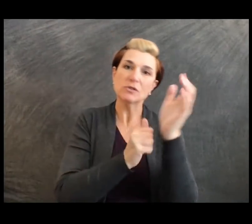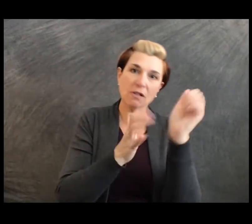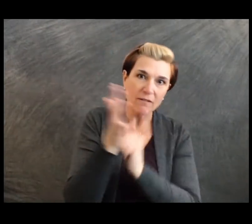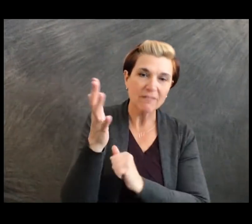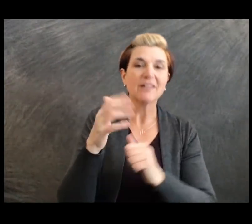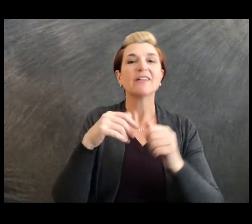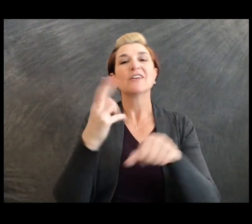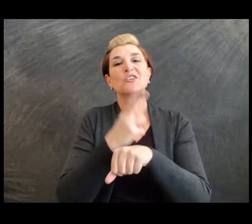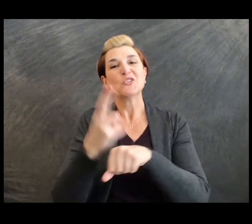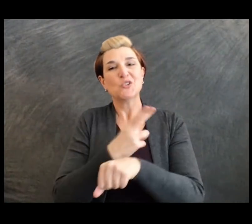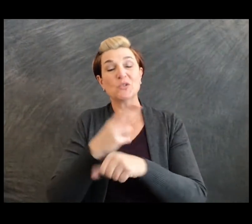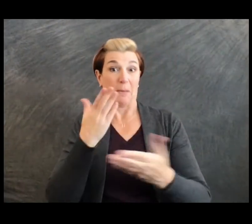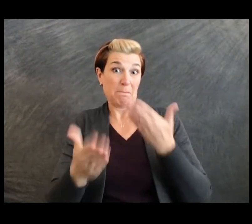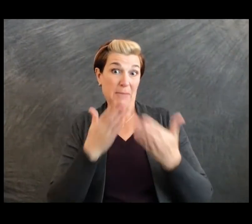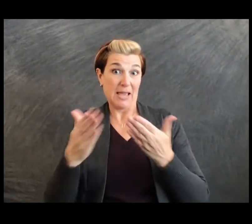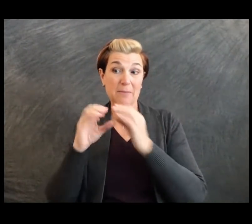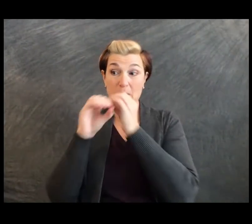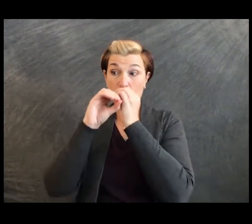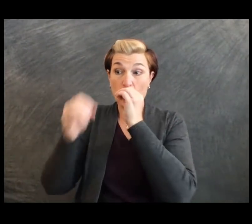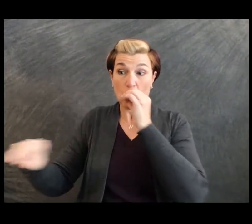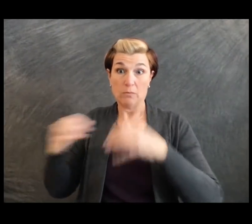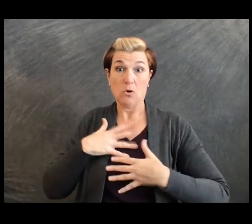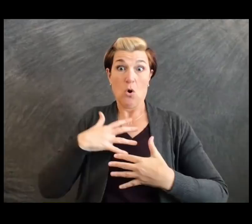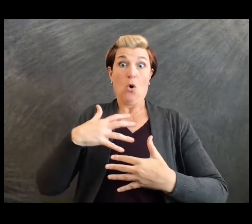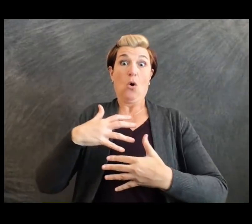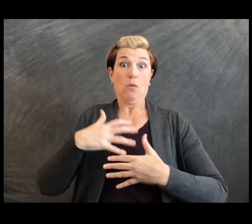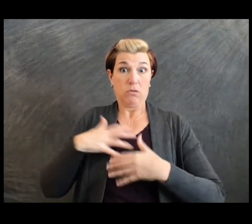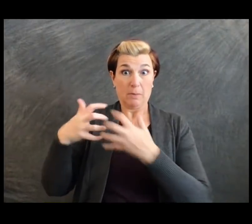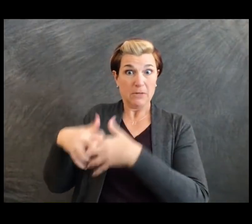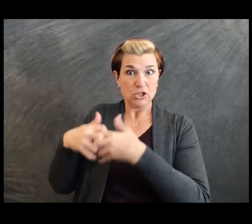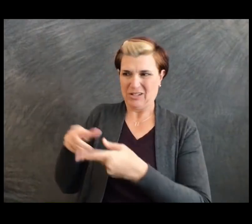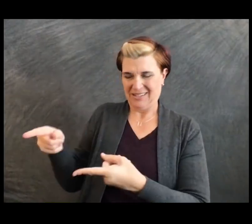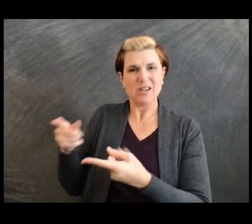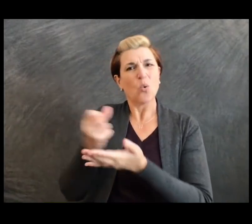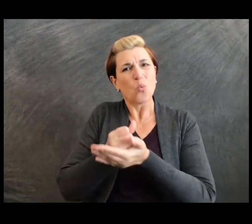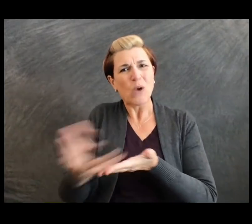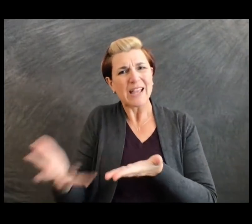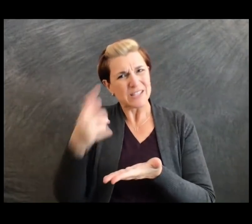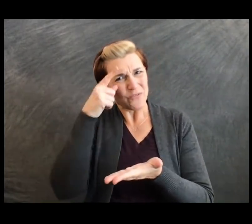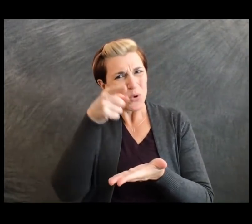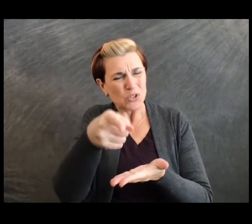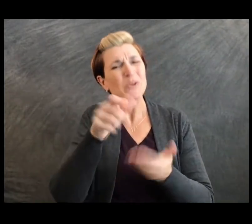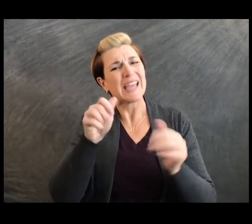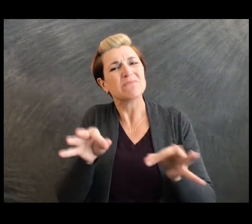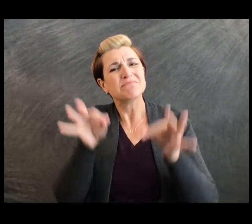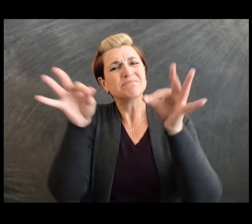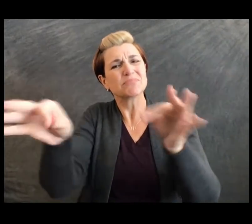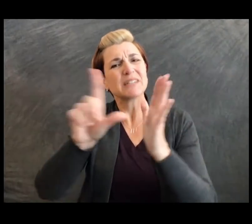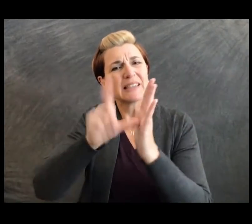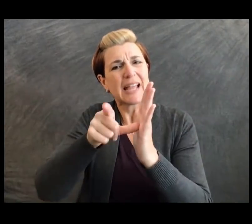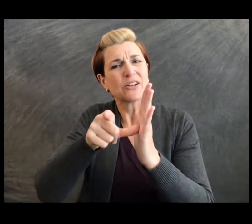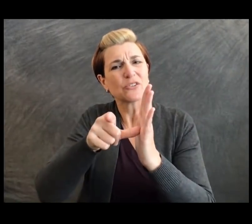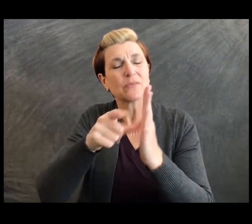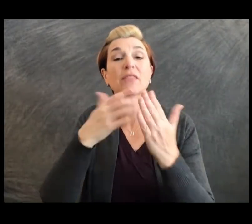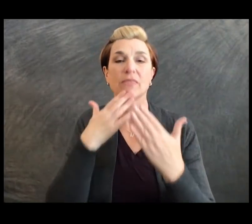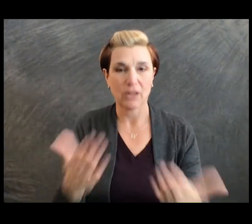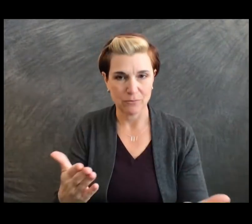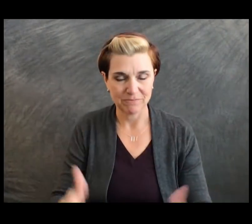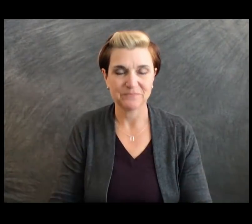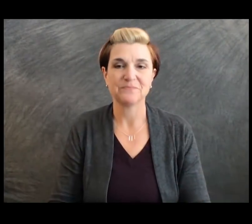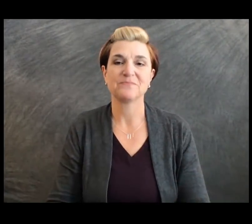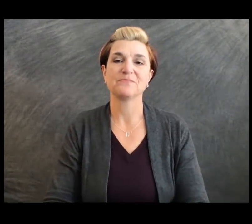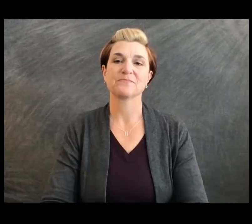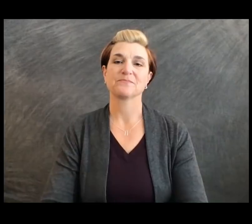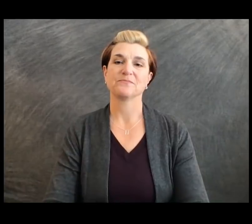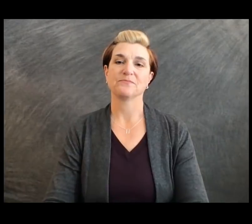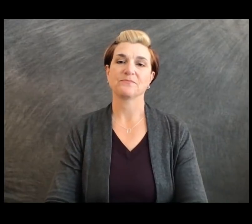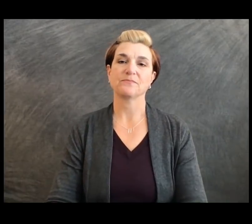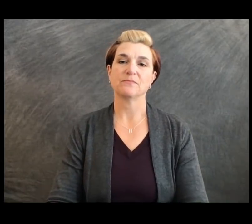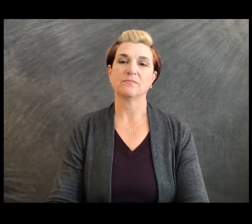through it I promise you thank you Thank You mr. president mr. vice president